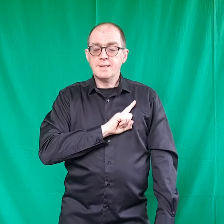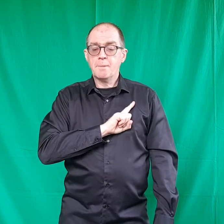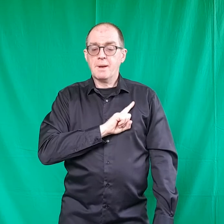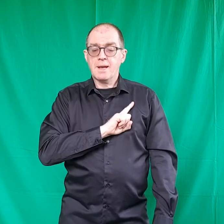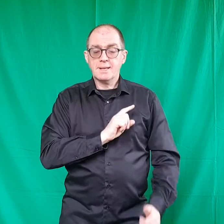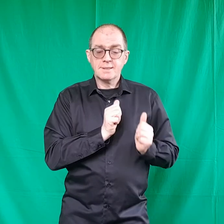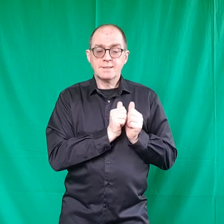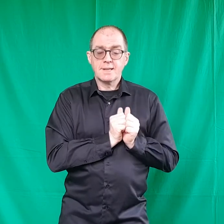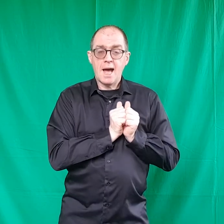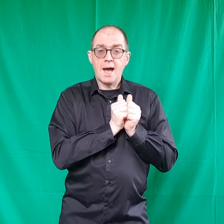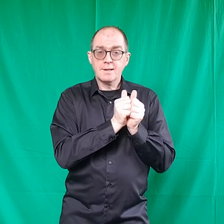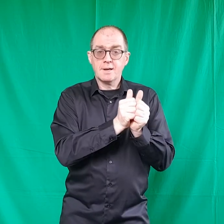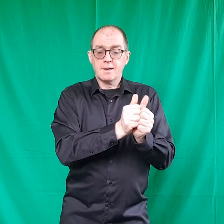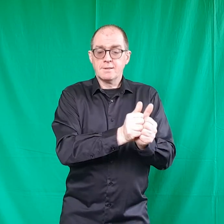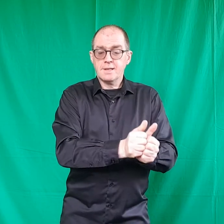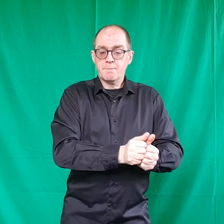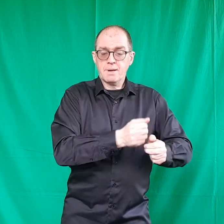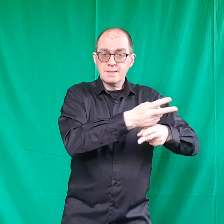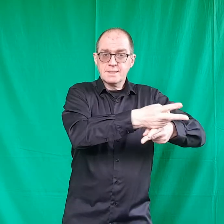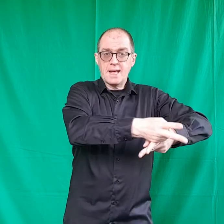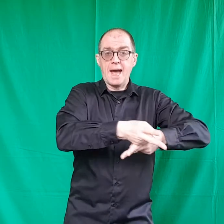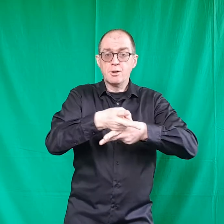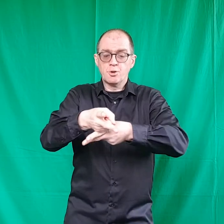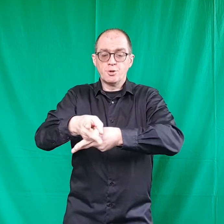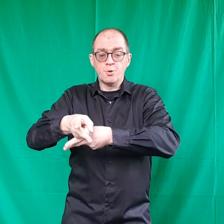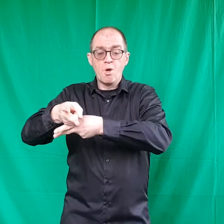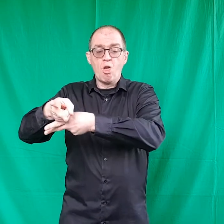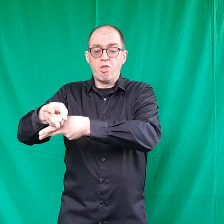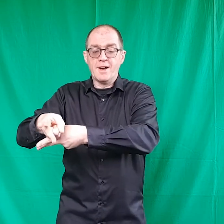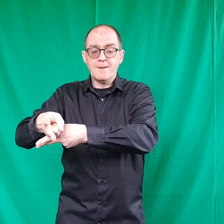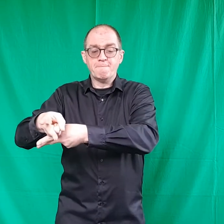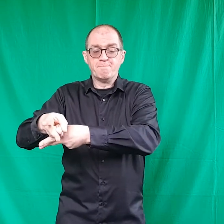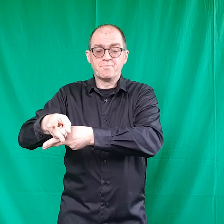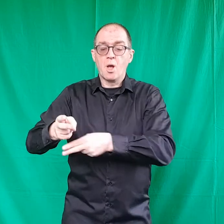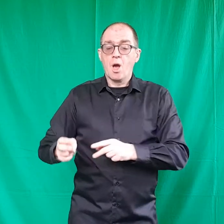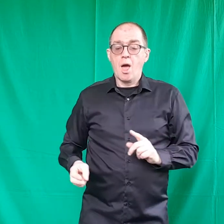'Deep inside, deep inside' - 2, 3.